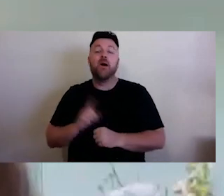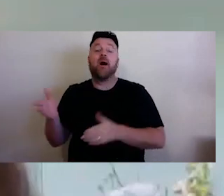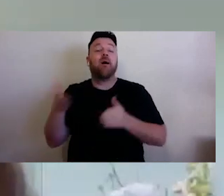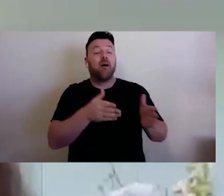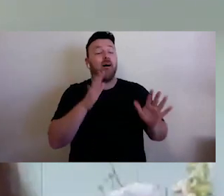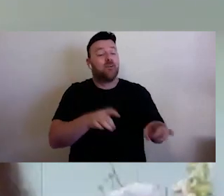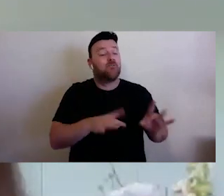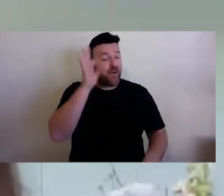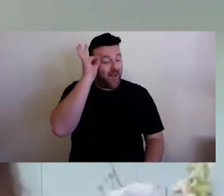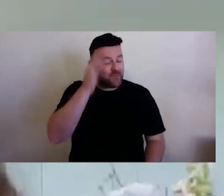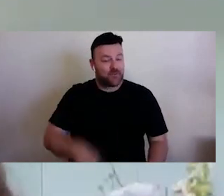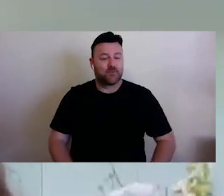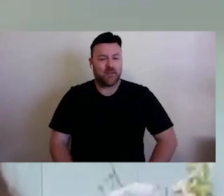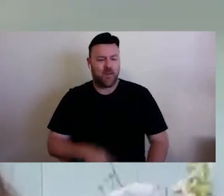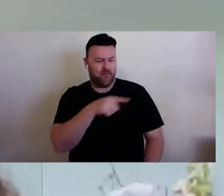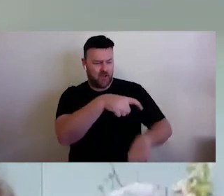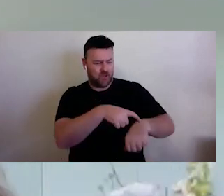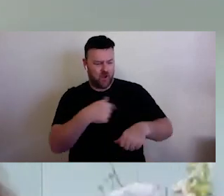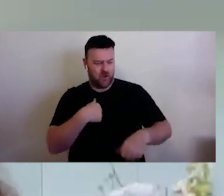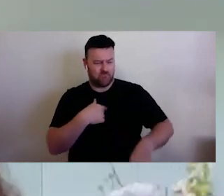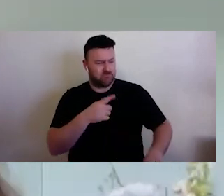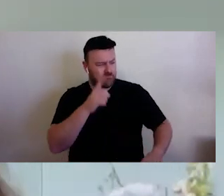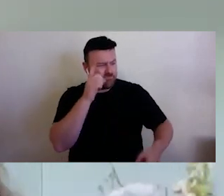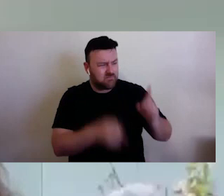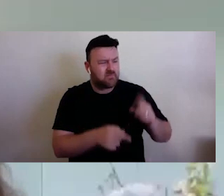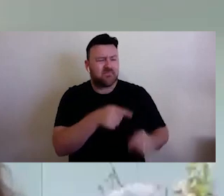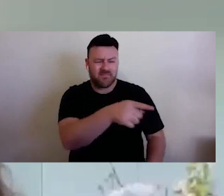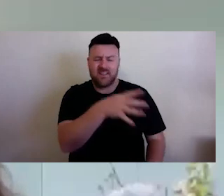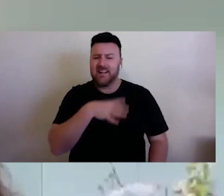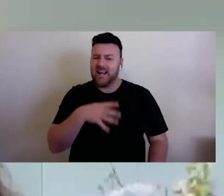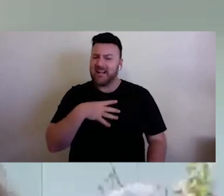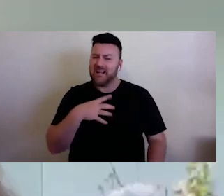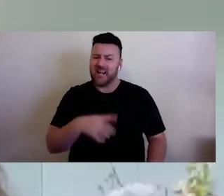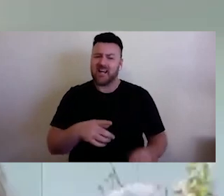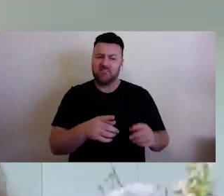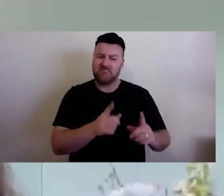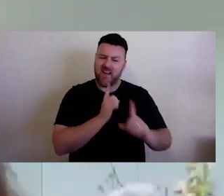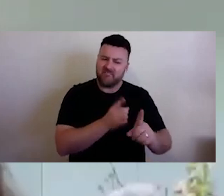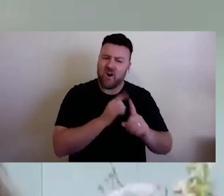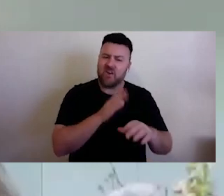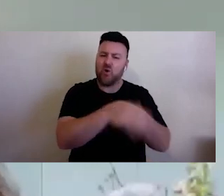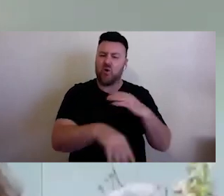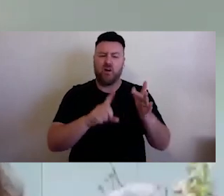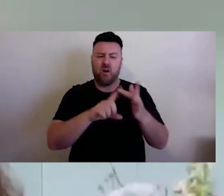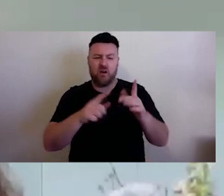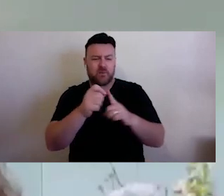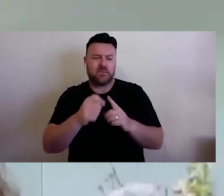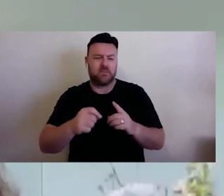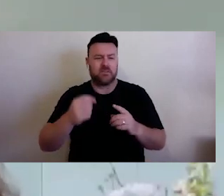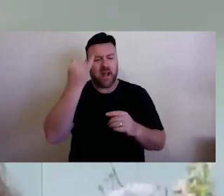discovered the need for intellectual property advice and copyright. I'm